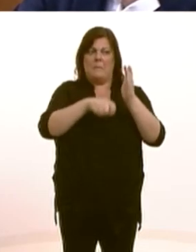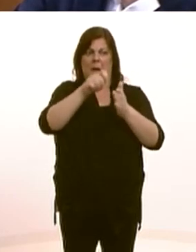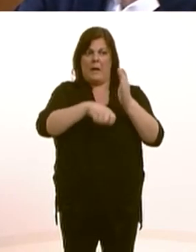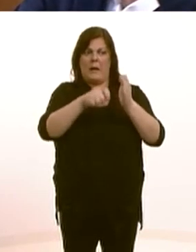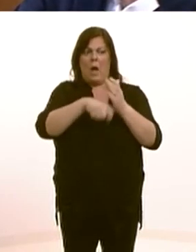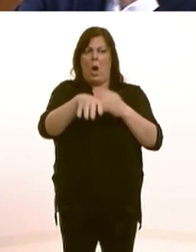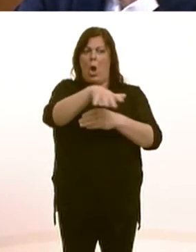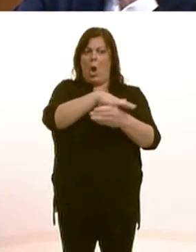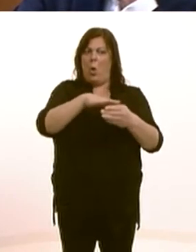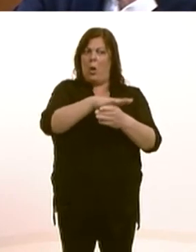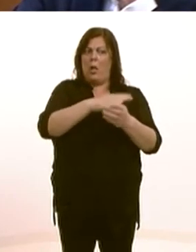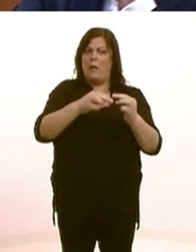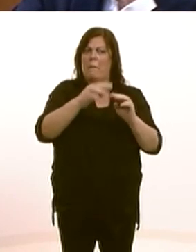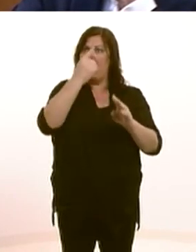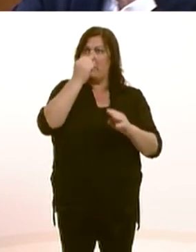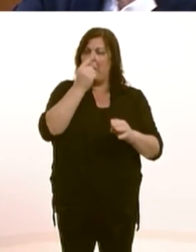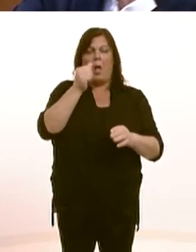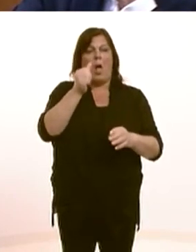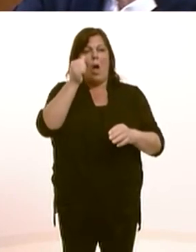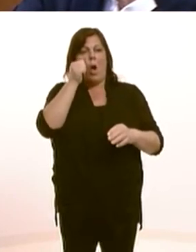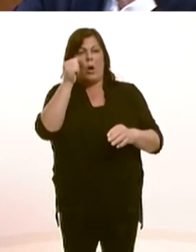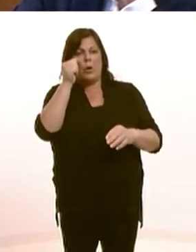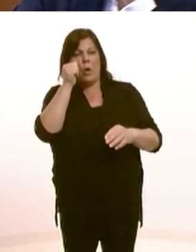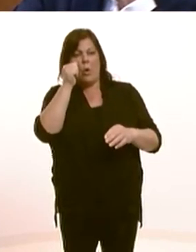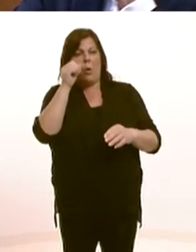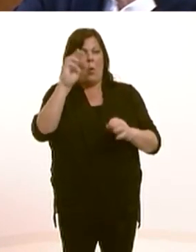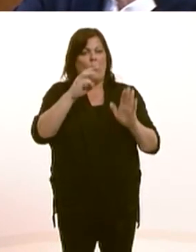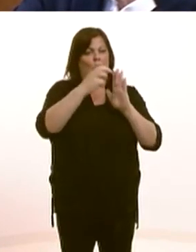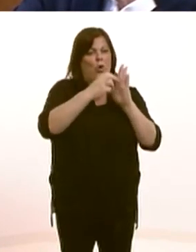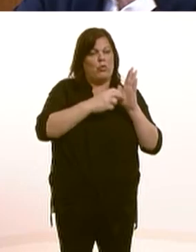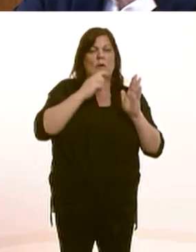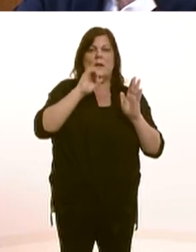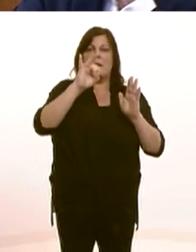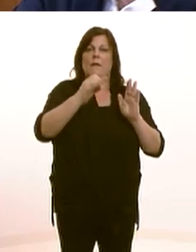Welsh contractors, for example, are currently winning 77 per cent of all major construction